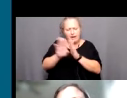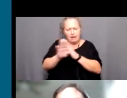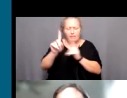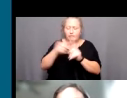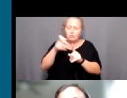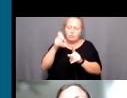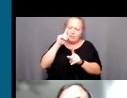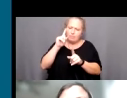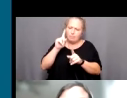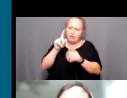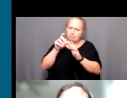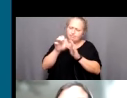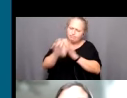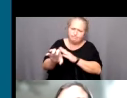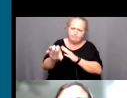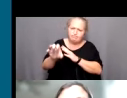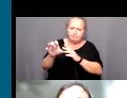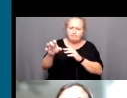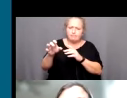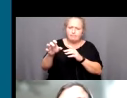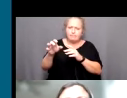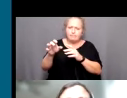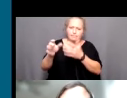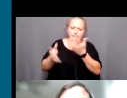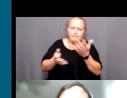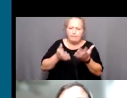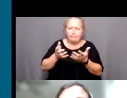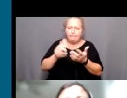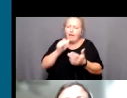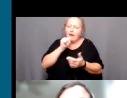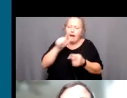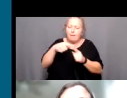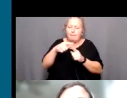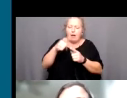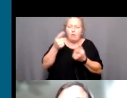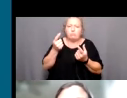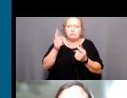In the enforcement space, it's not just about creating rules and regulations